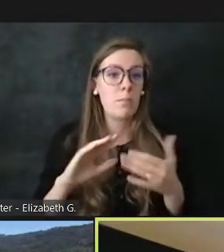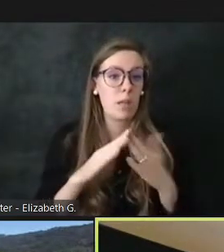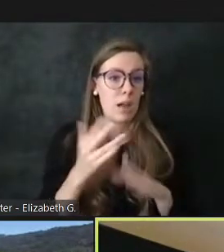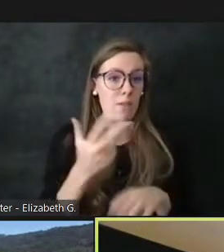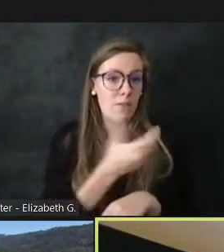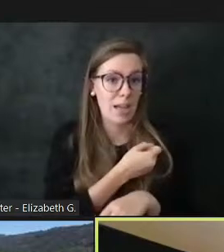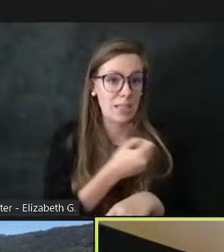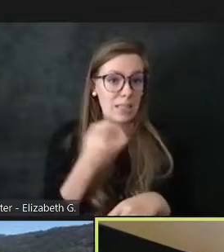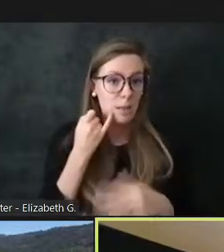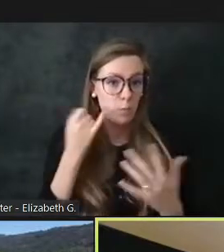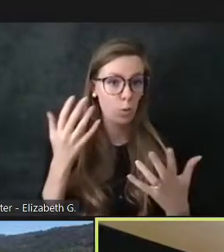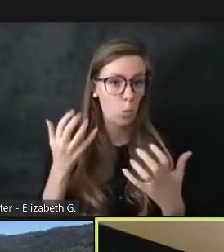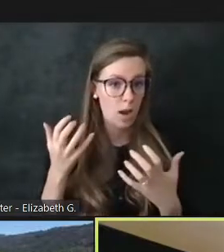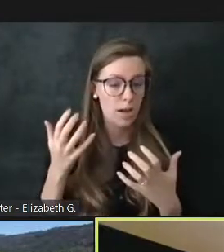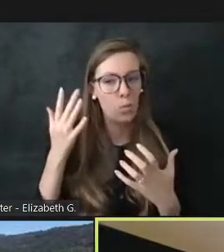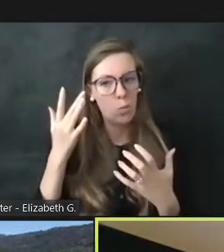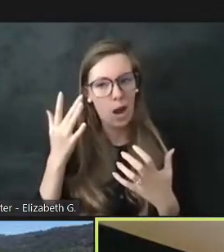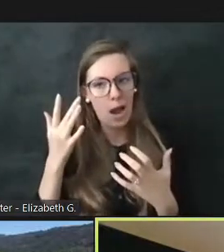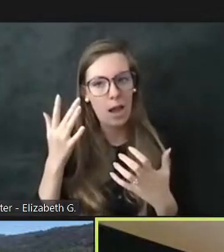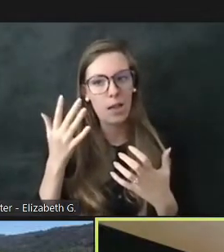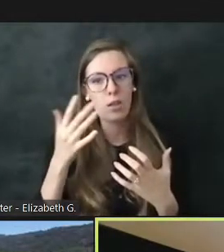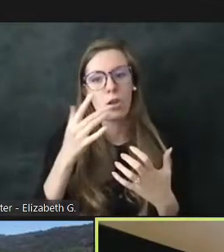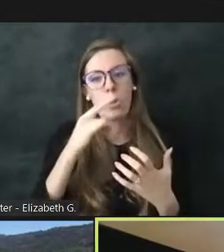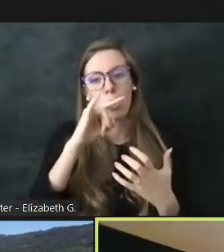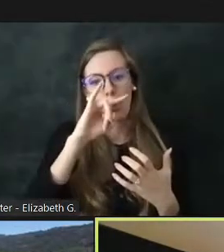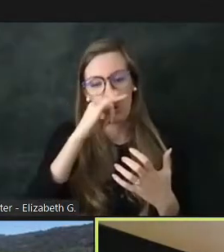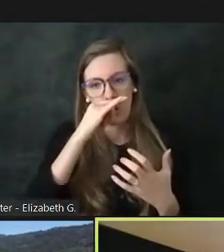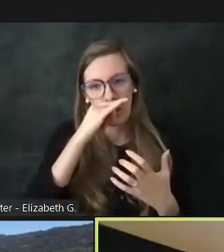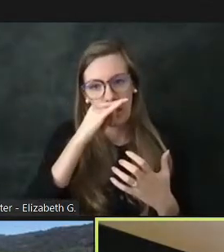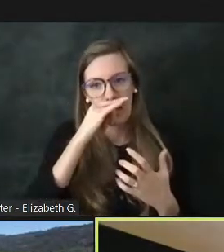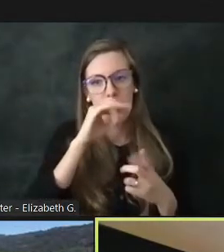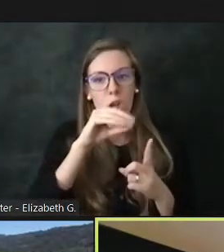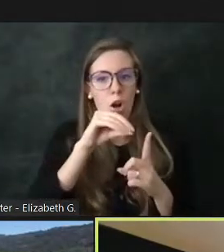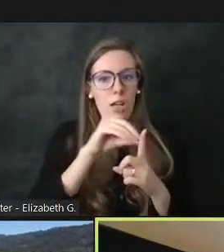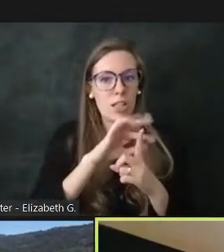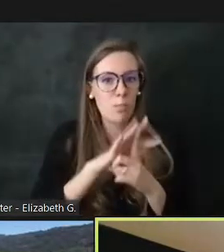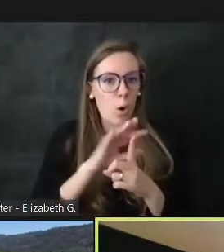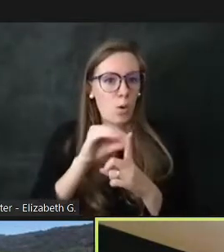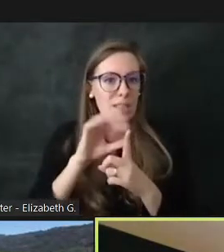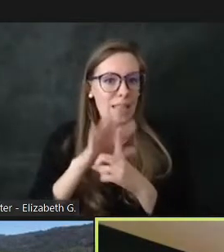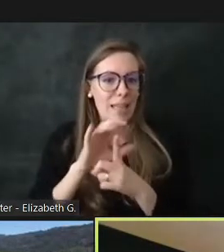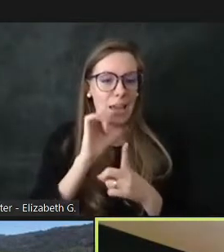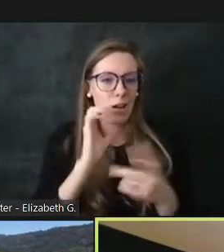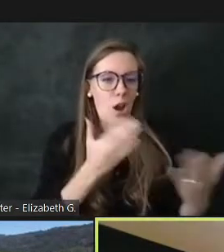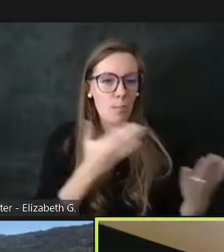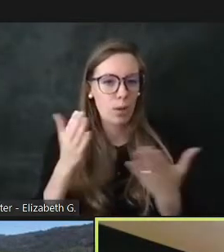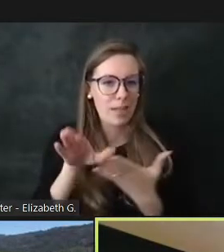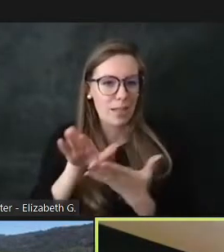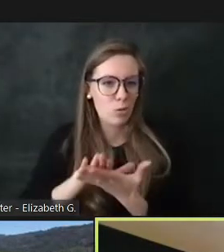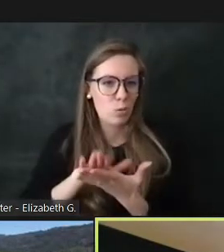children are getting exposed to COVID and aren't bringing it to school. And Secondly, we really